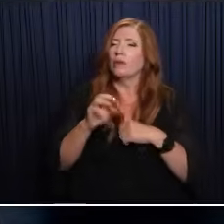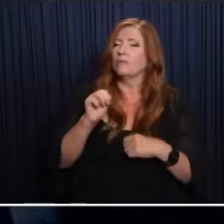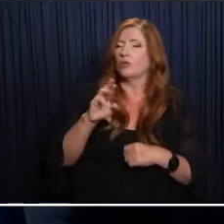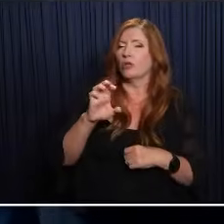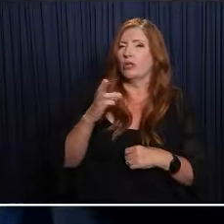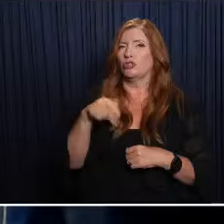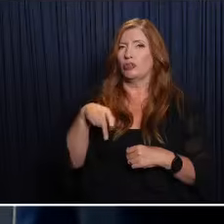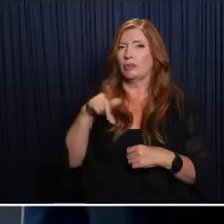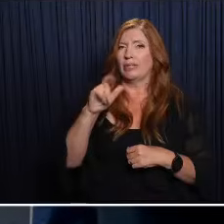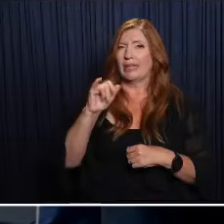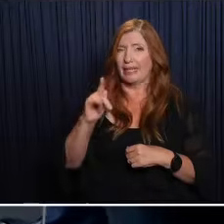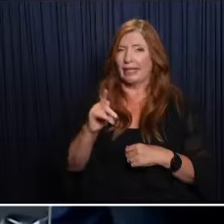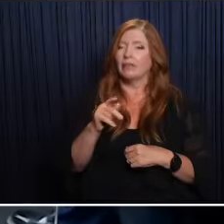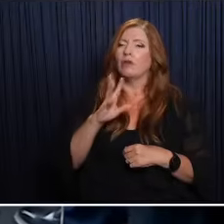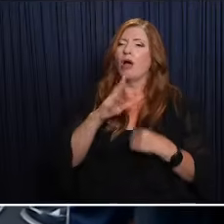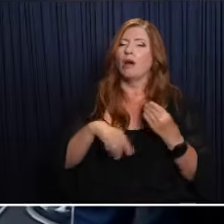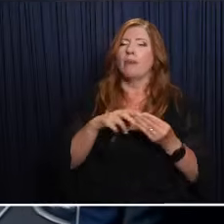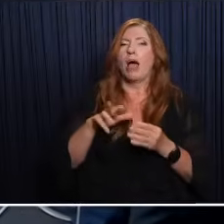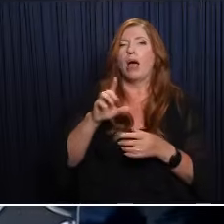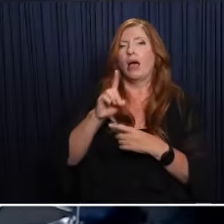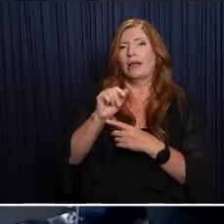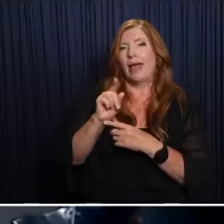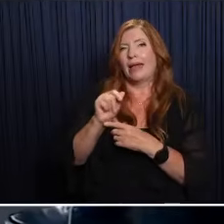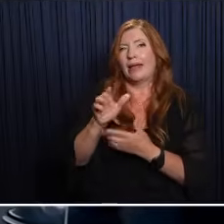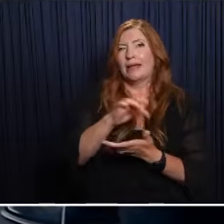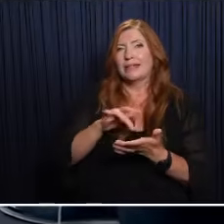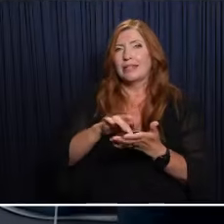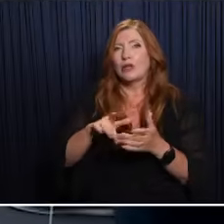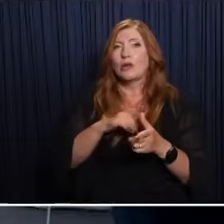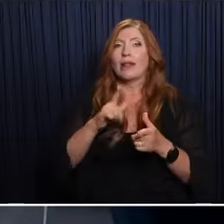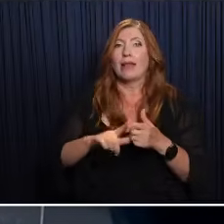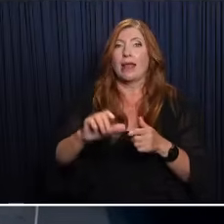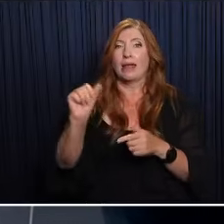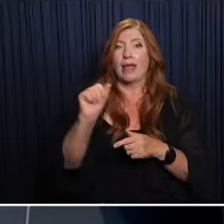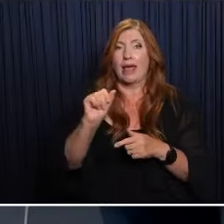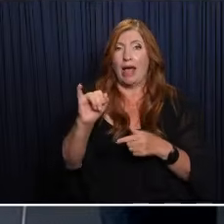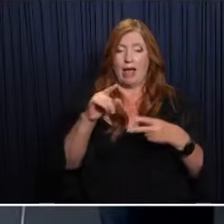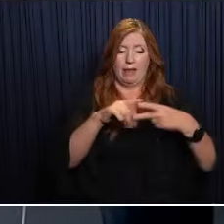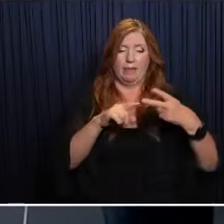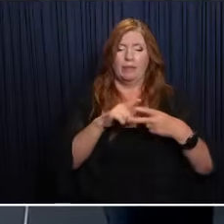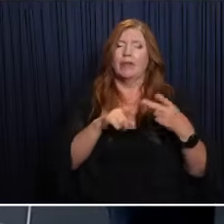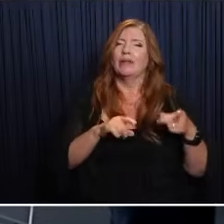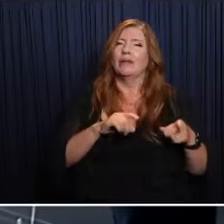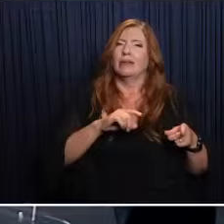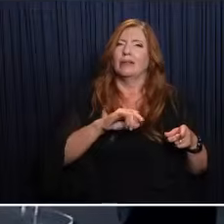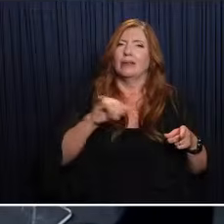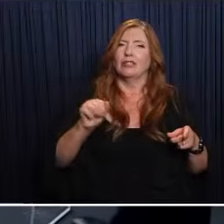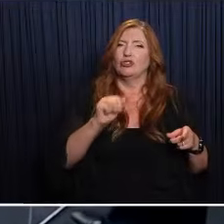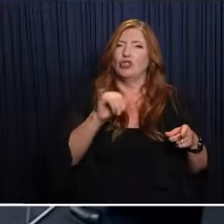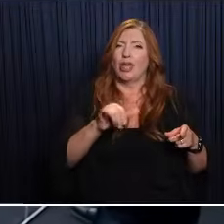MR. CHAPLIK, I WOULD LIKE TO